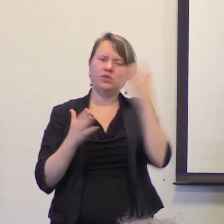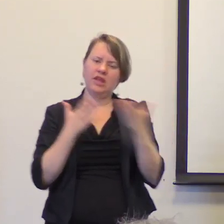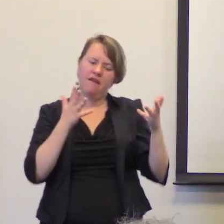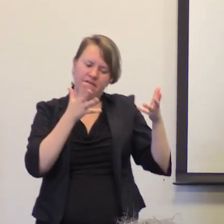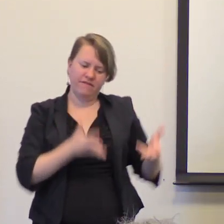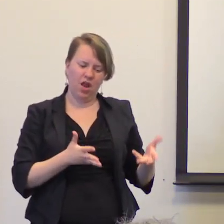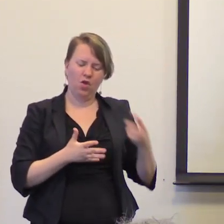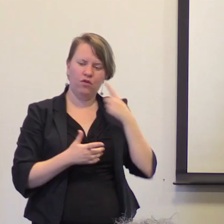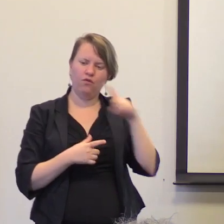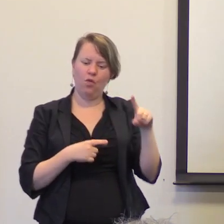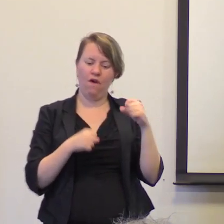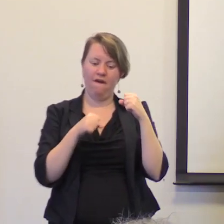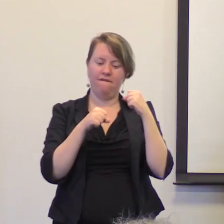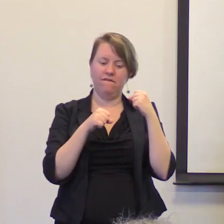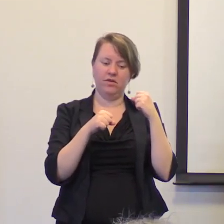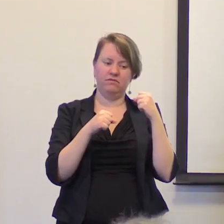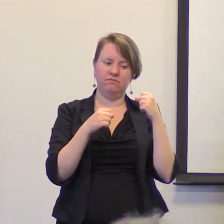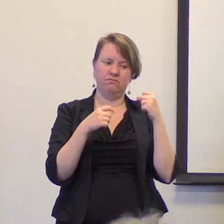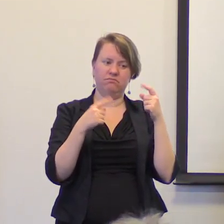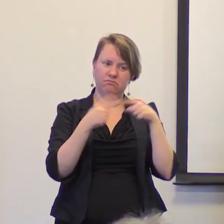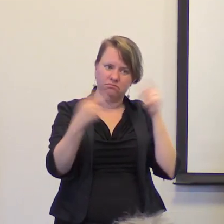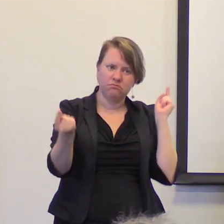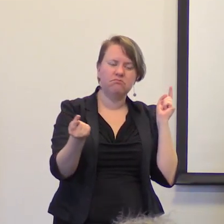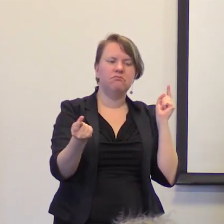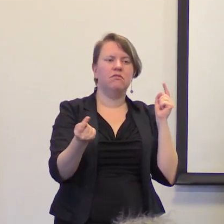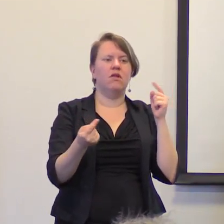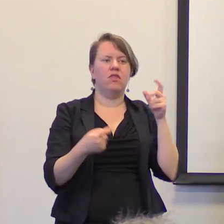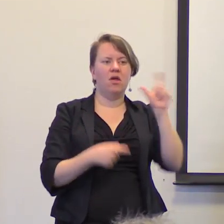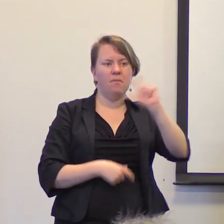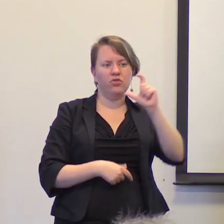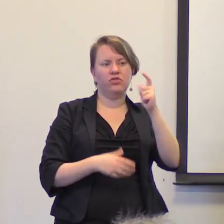in terms of fighting the Muslim ban was that there were hundreds of Evangelical Christian